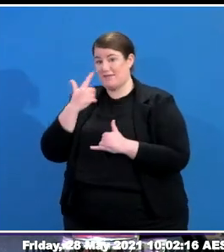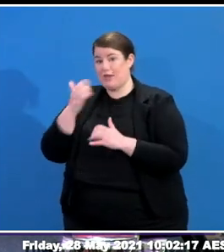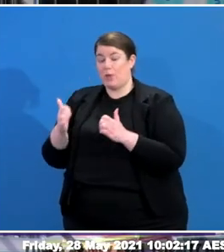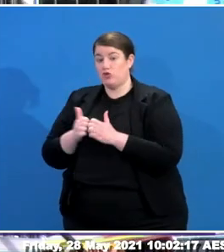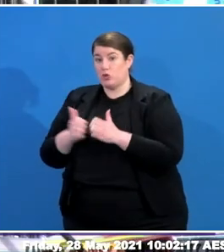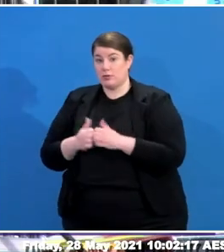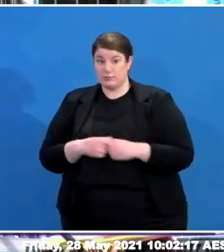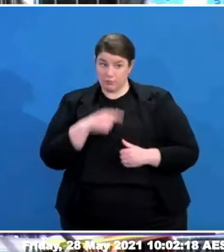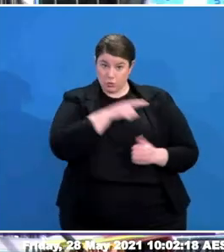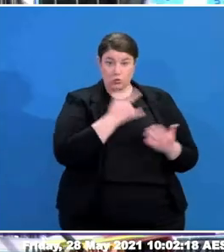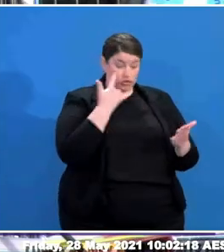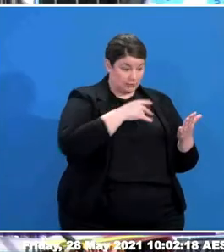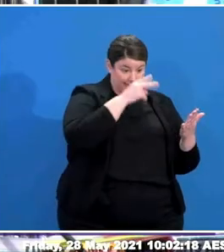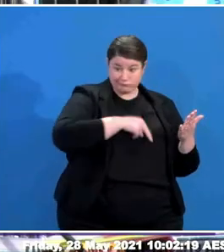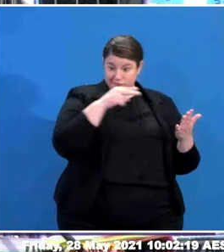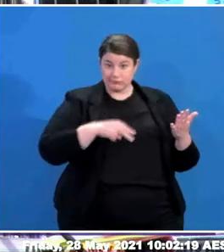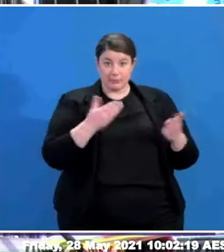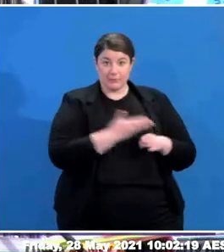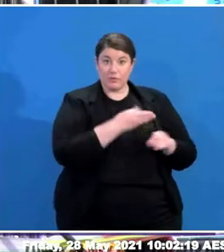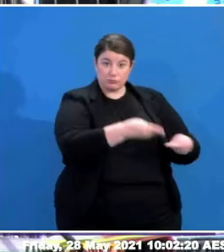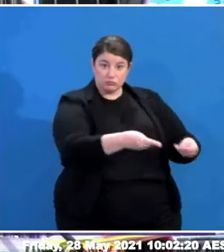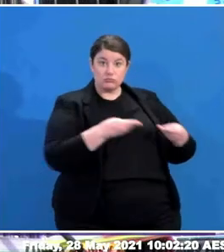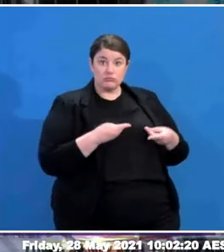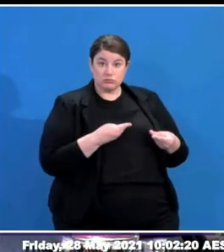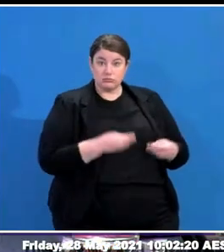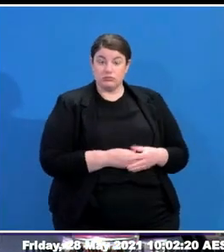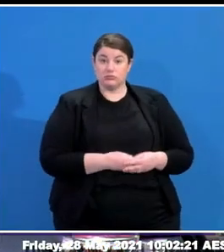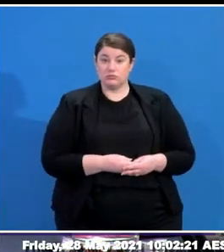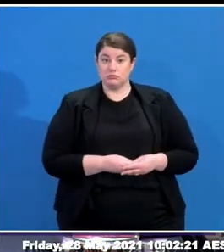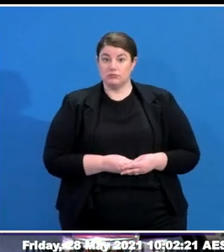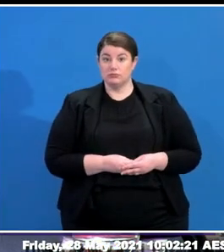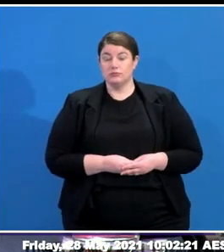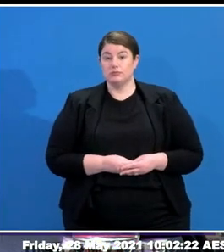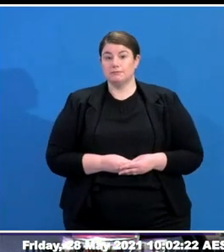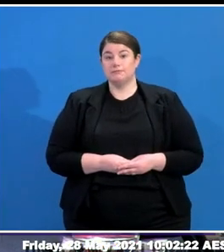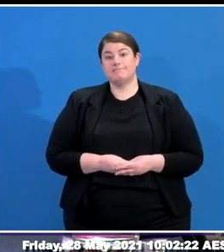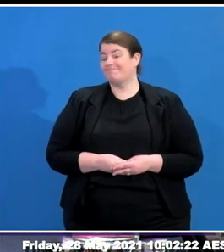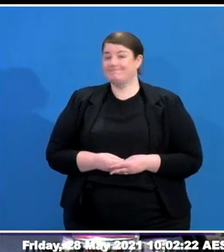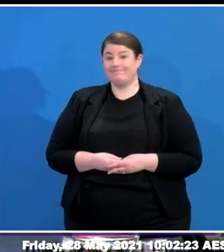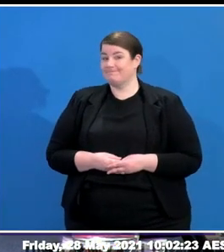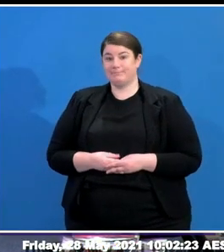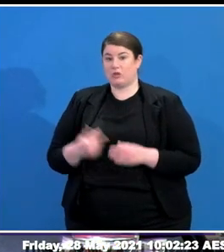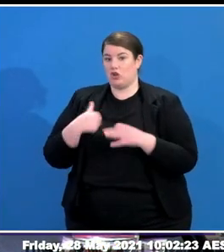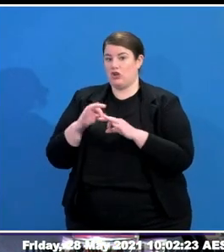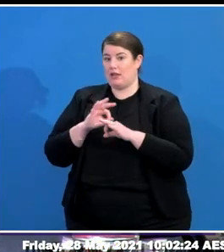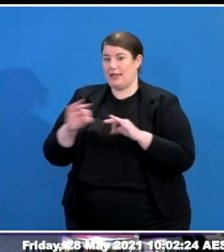Did you yourself check the document before it was provided to the Royal Commission? No, I haven't seen this document recently.